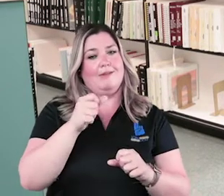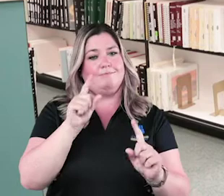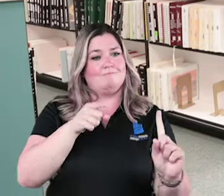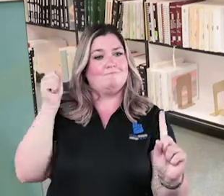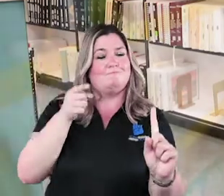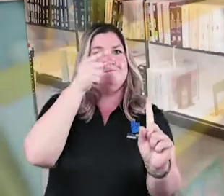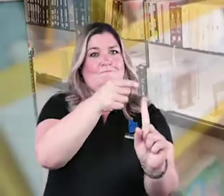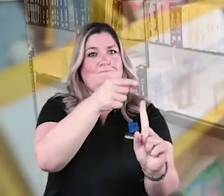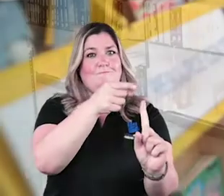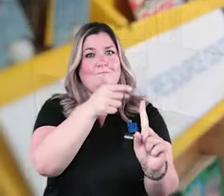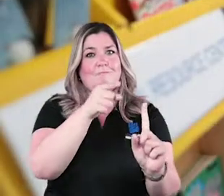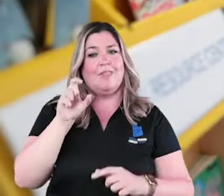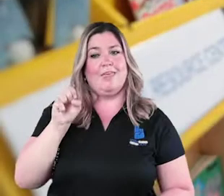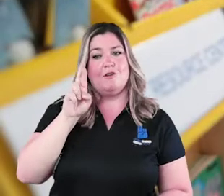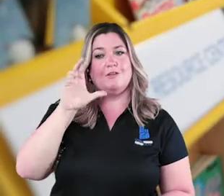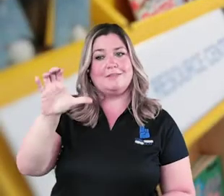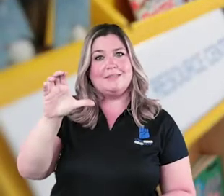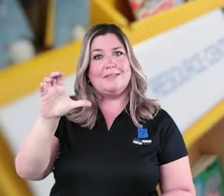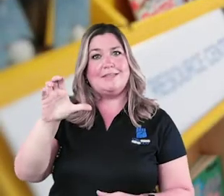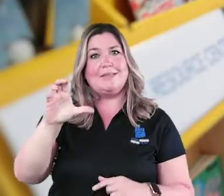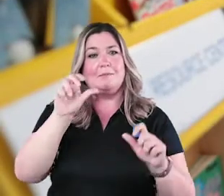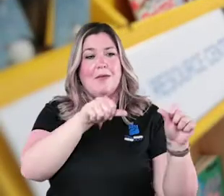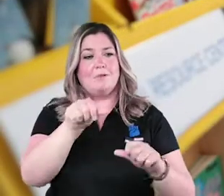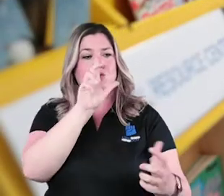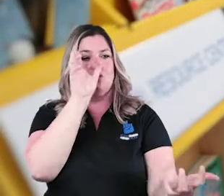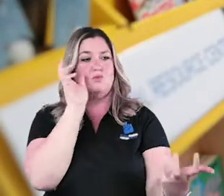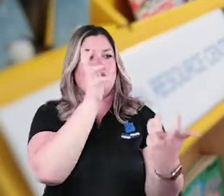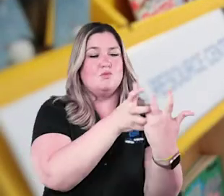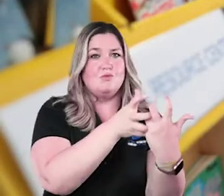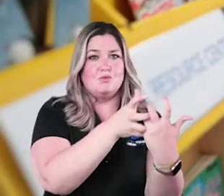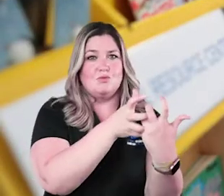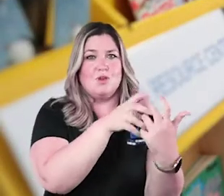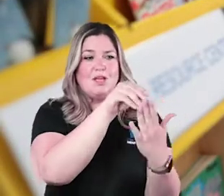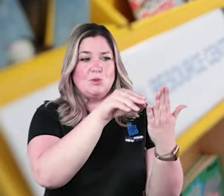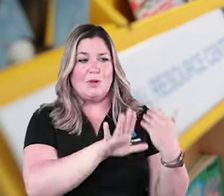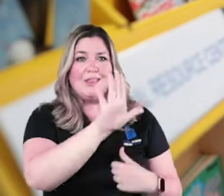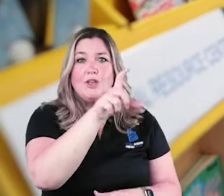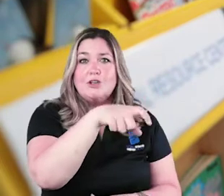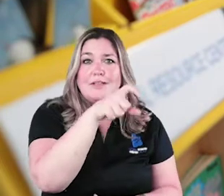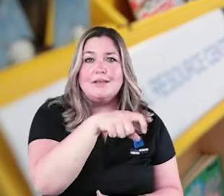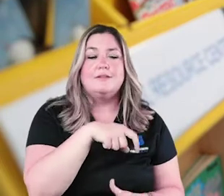that are really beneficial for students, I've really tried to make it a priority to make the